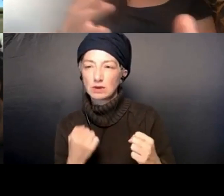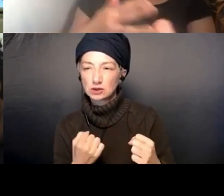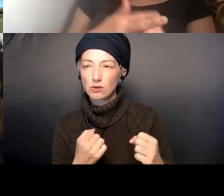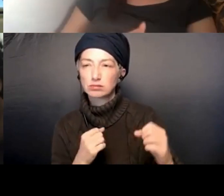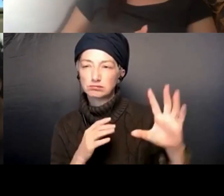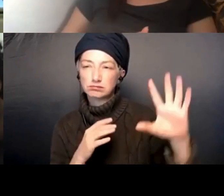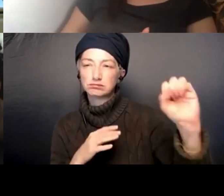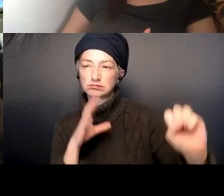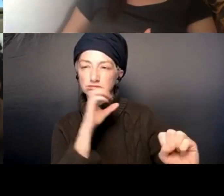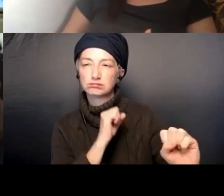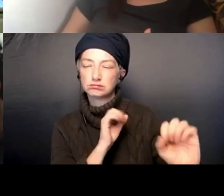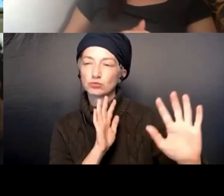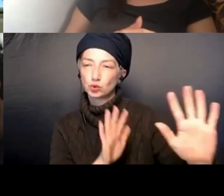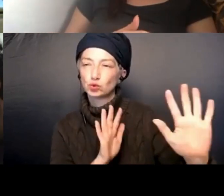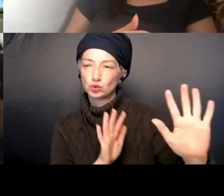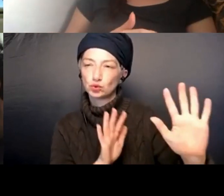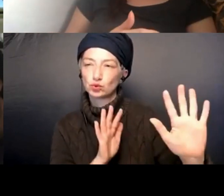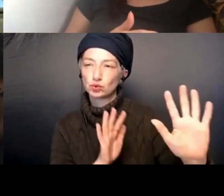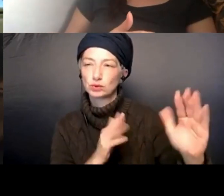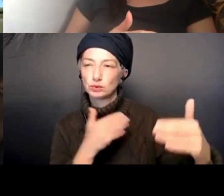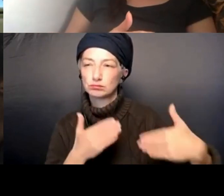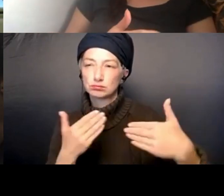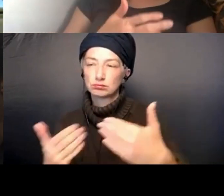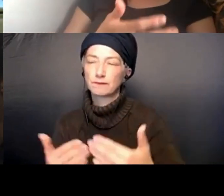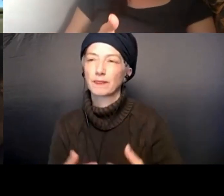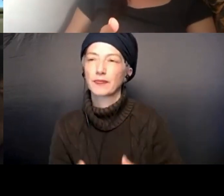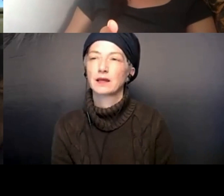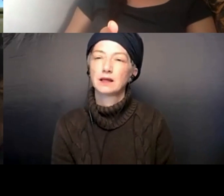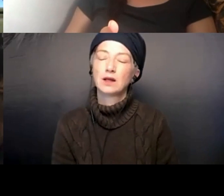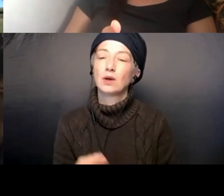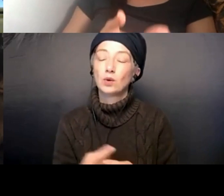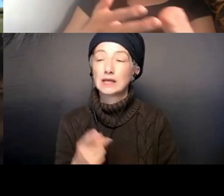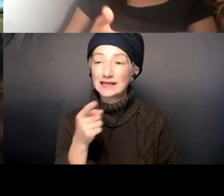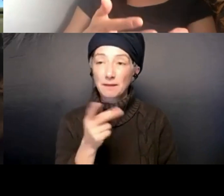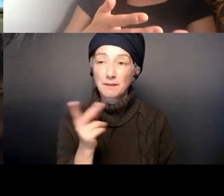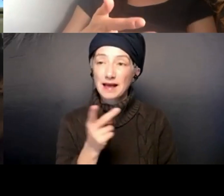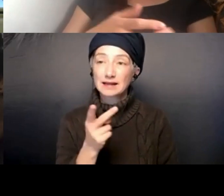And I think we were very drawn to the two of you in that respect.